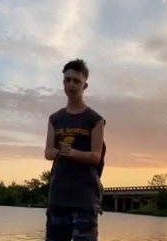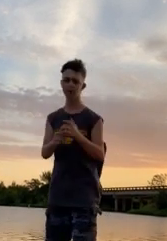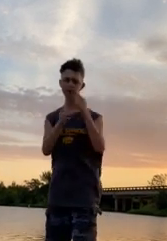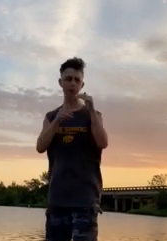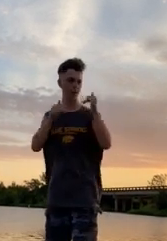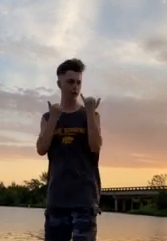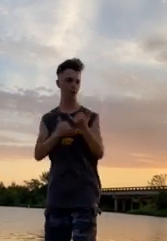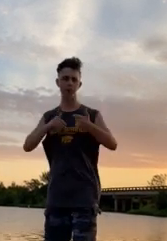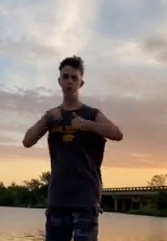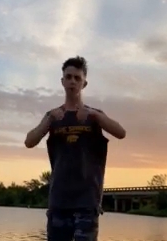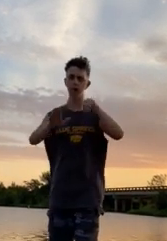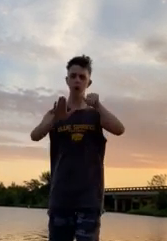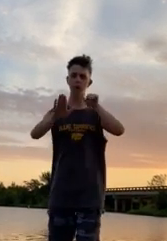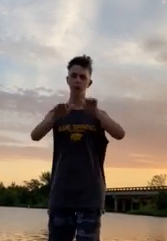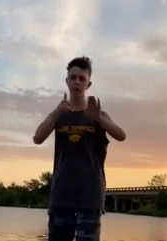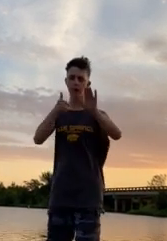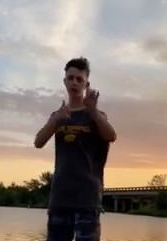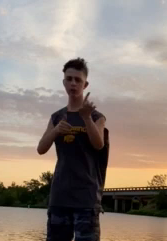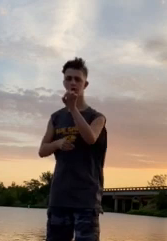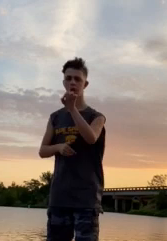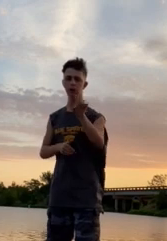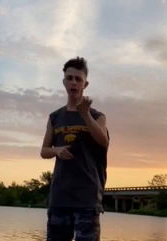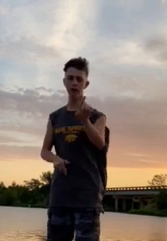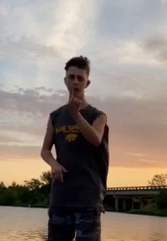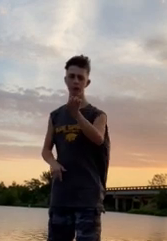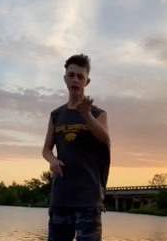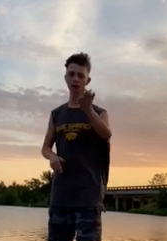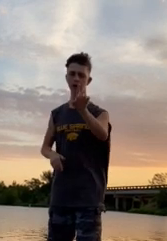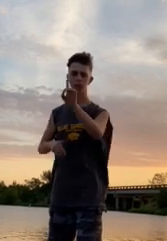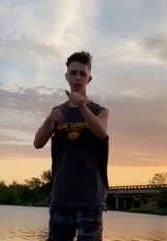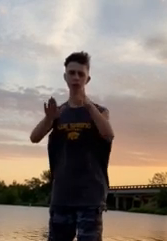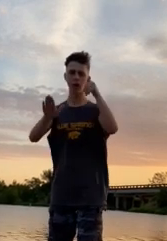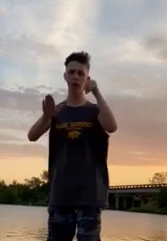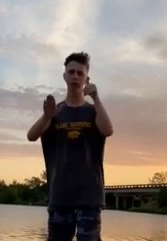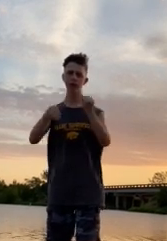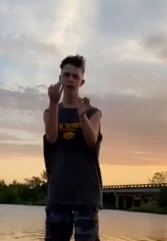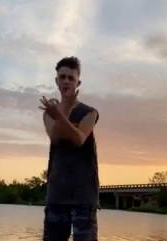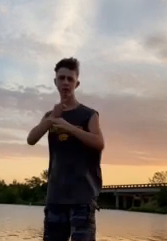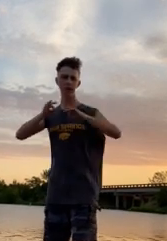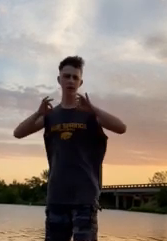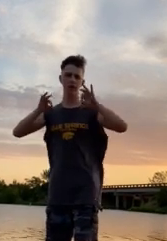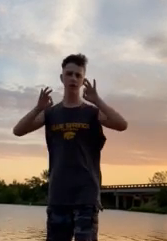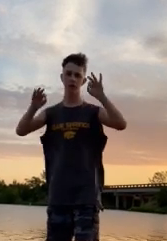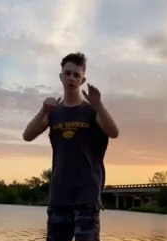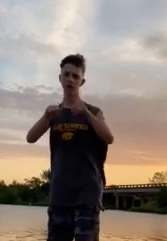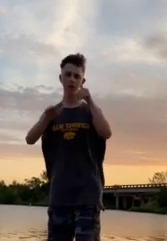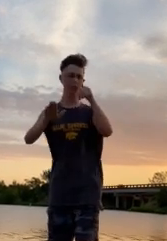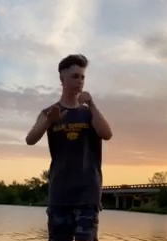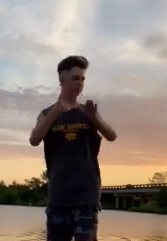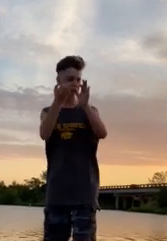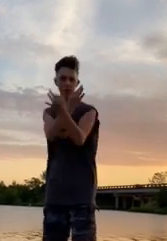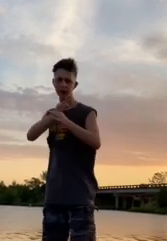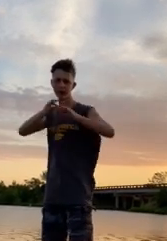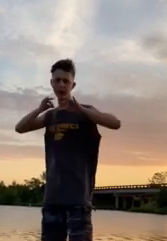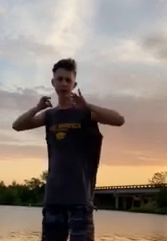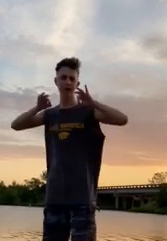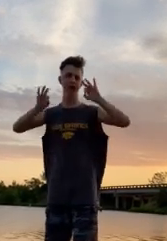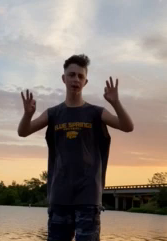And now I'm walking, walking, walking free Walking free